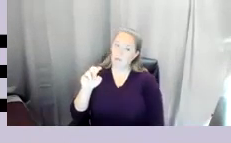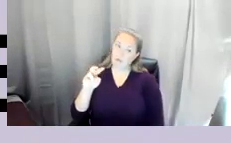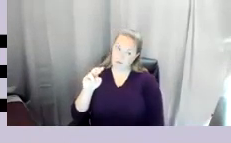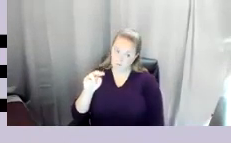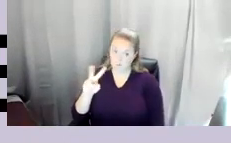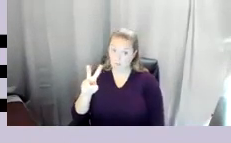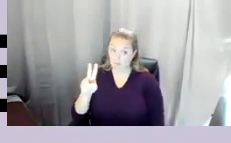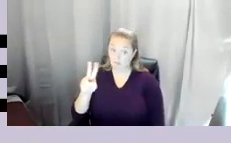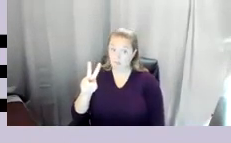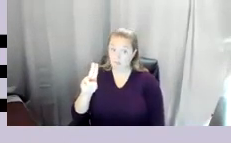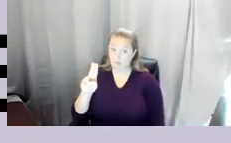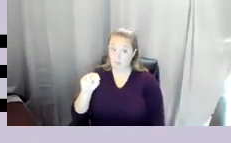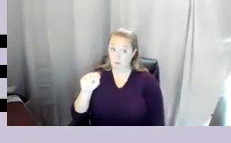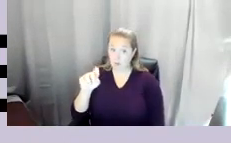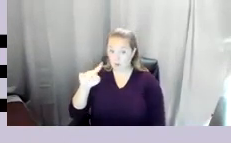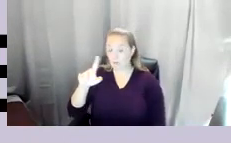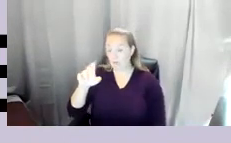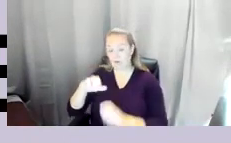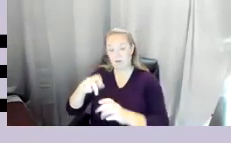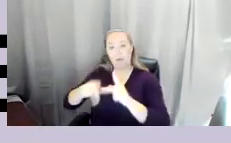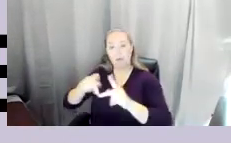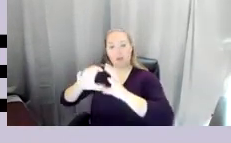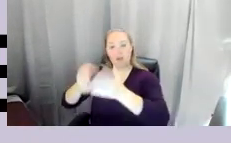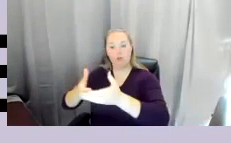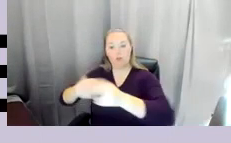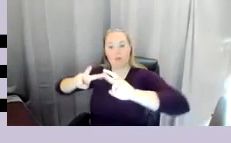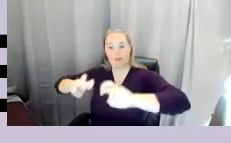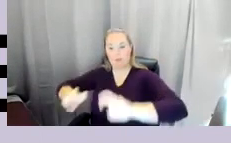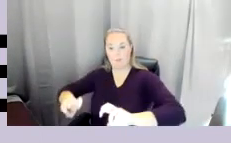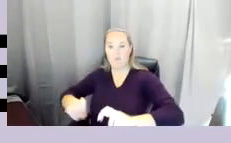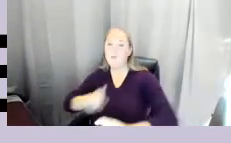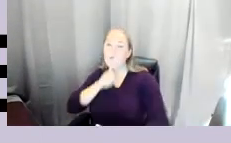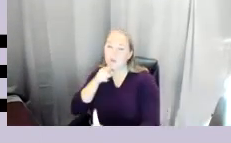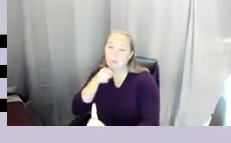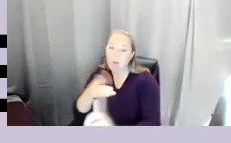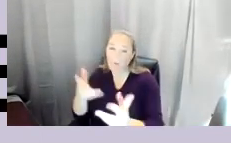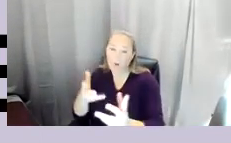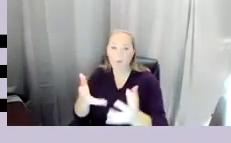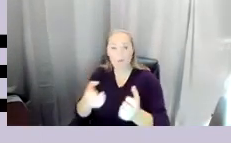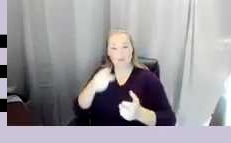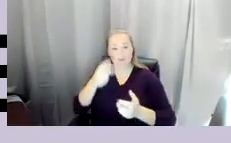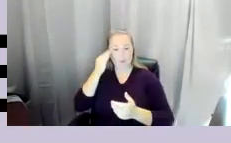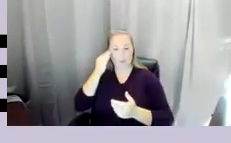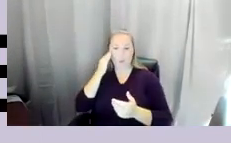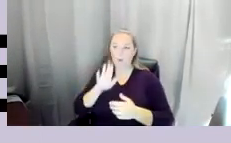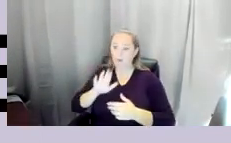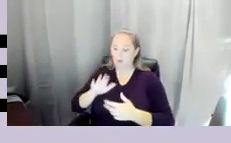THREE RESILIENT COMMUNITIES FORMERLY KNOWN AS VULNERABLE COMMUNITY ASSESSMENTS. THE